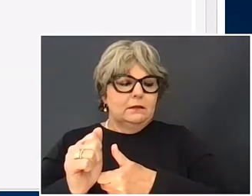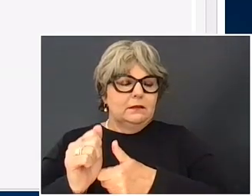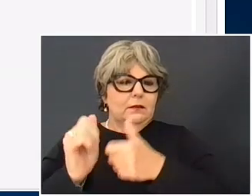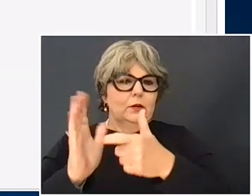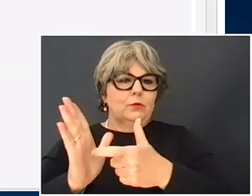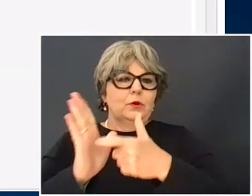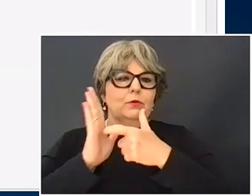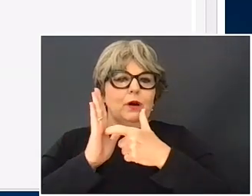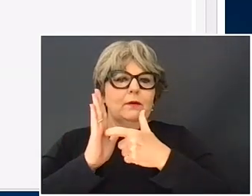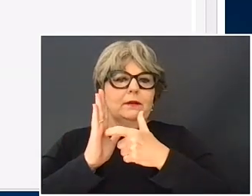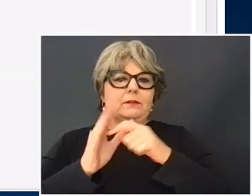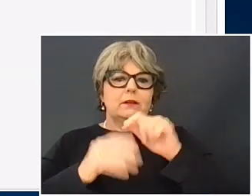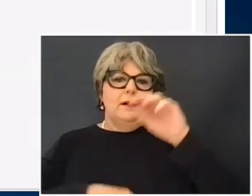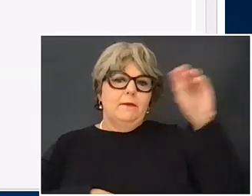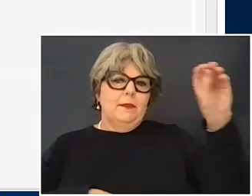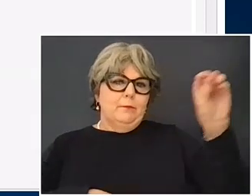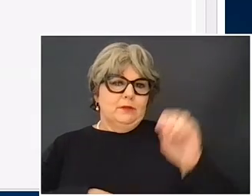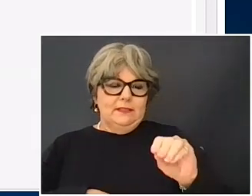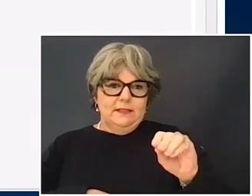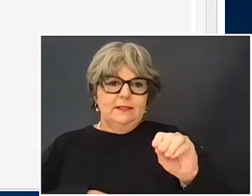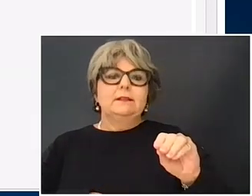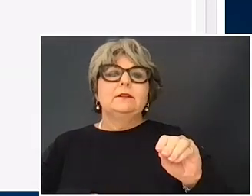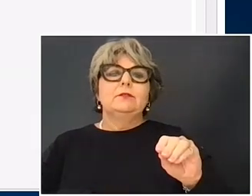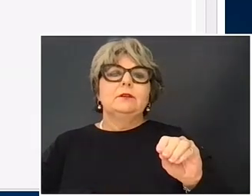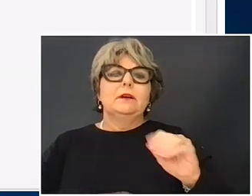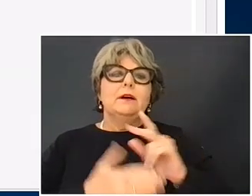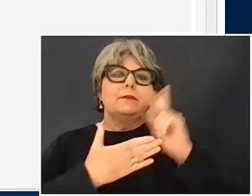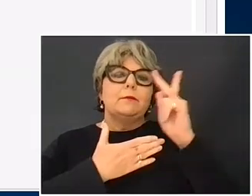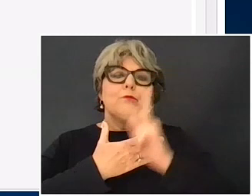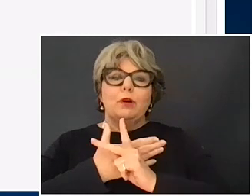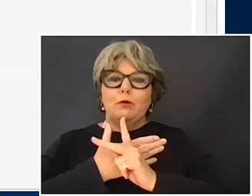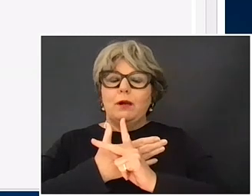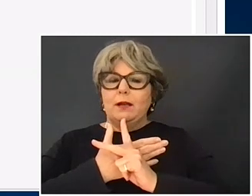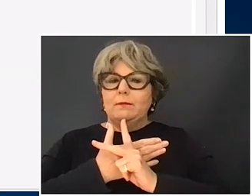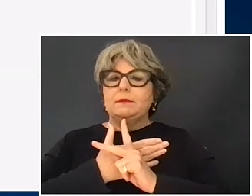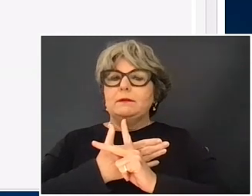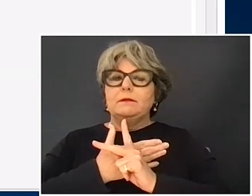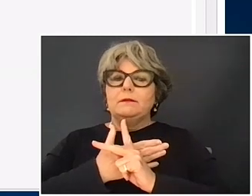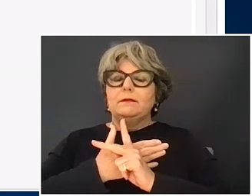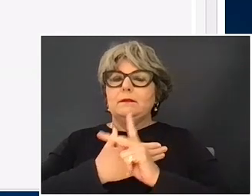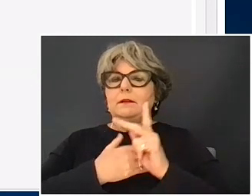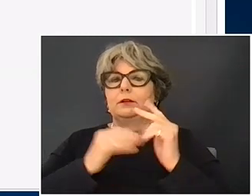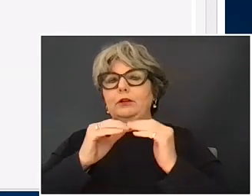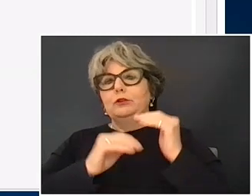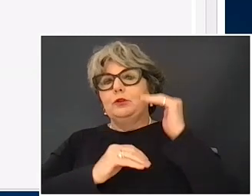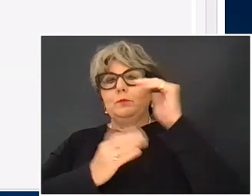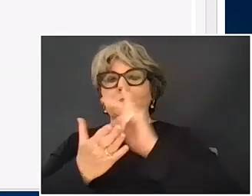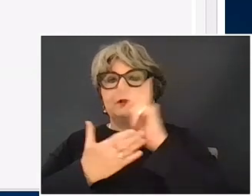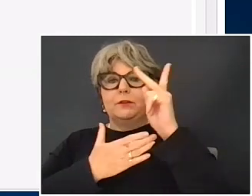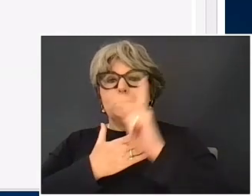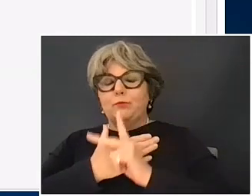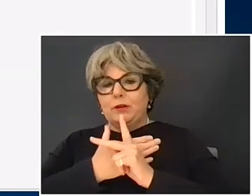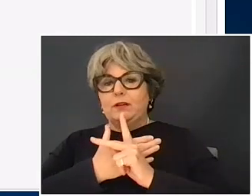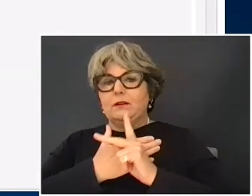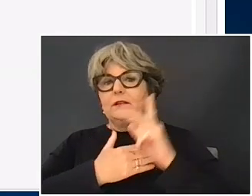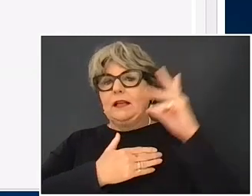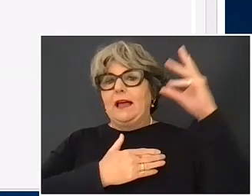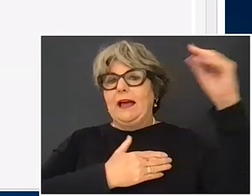percentage of the program that's being outsourced. In other words, too much of the program is being outsourced to actually comply with the law, which